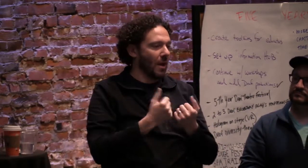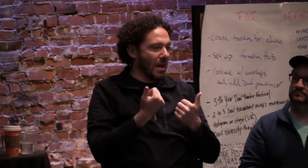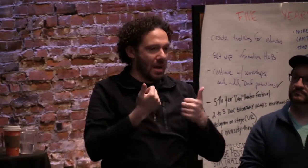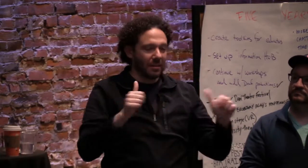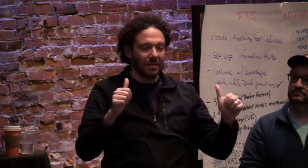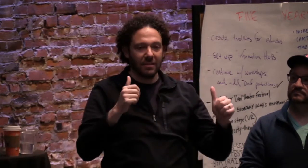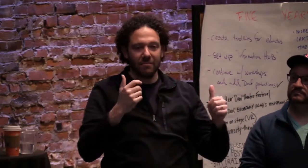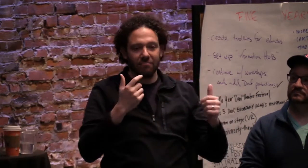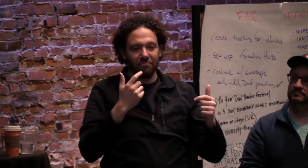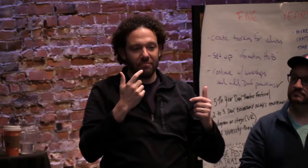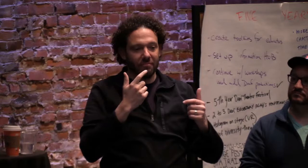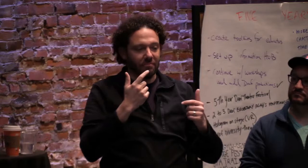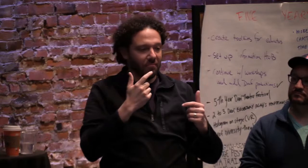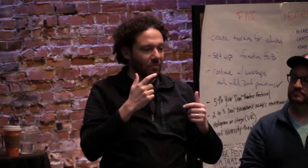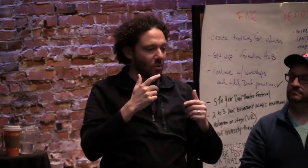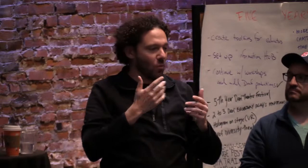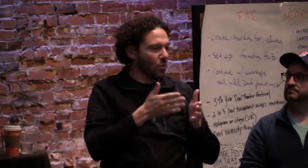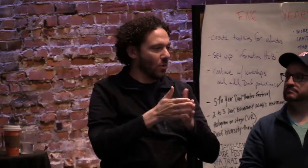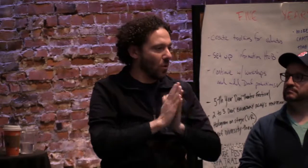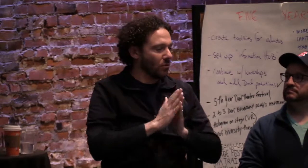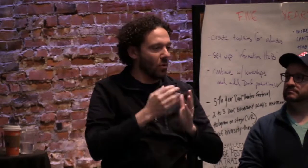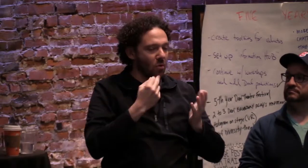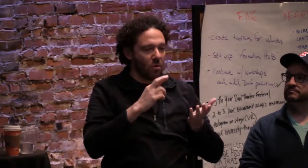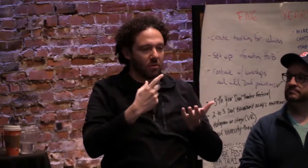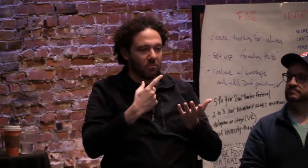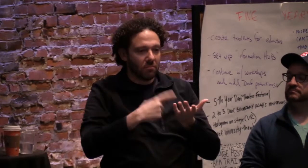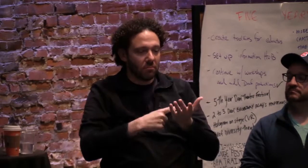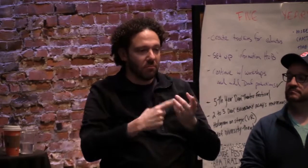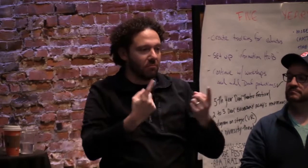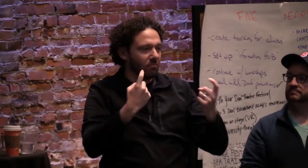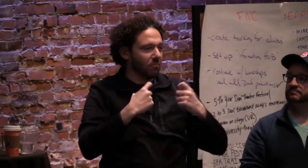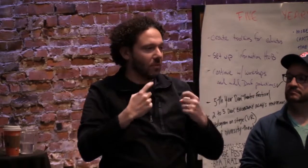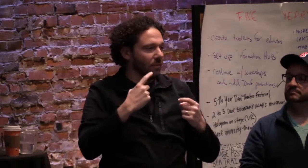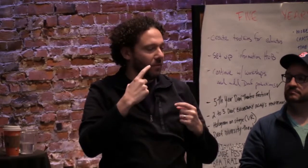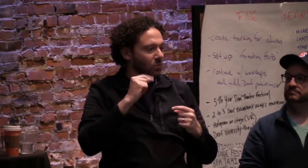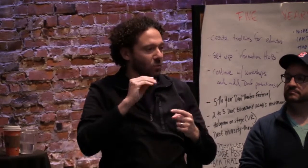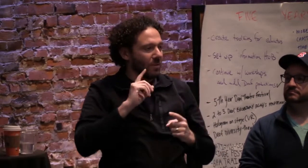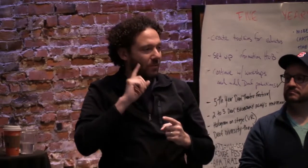I promise to support any and all requests